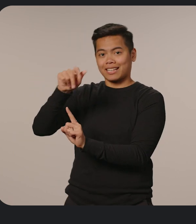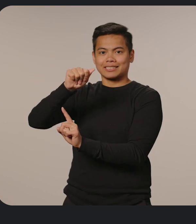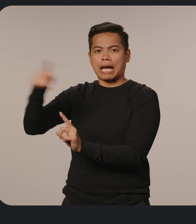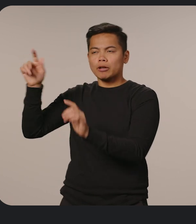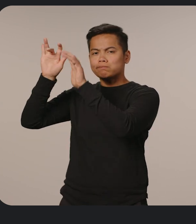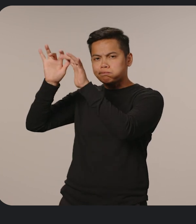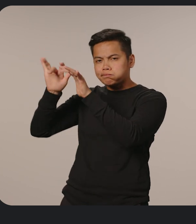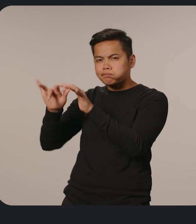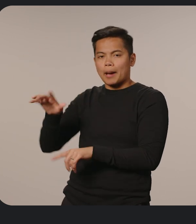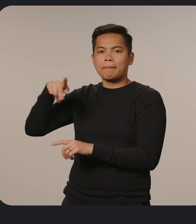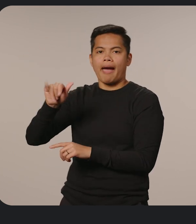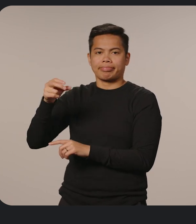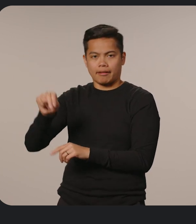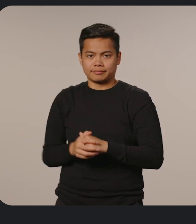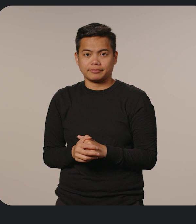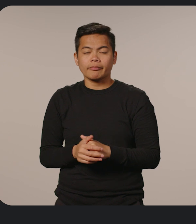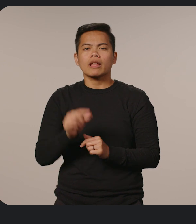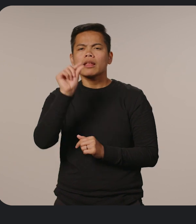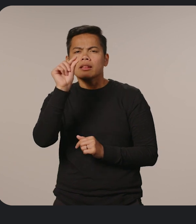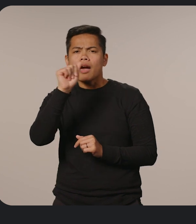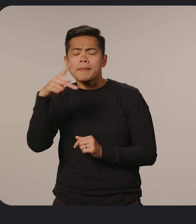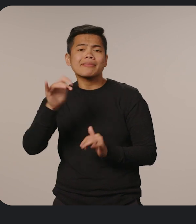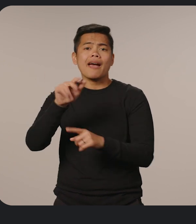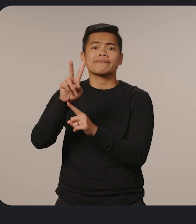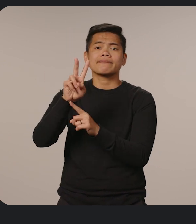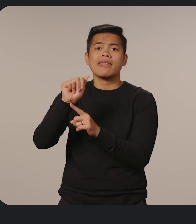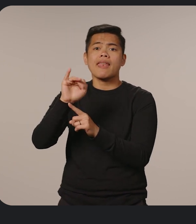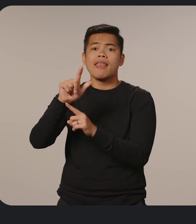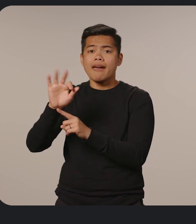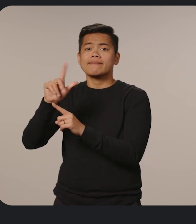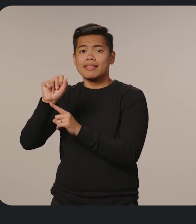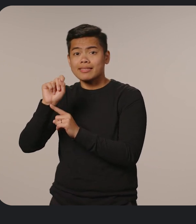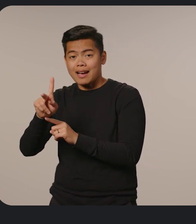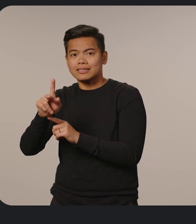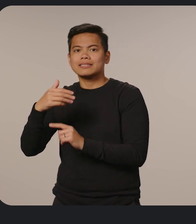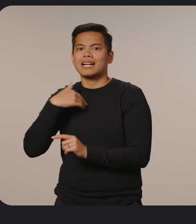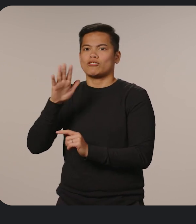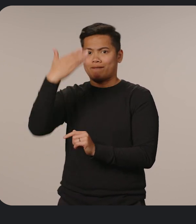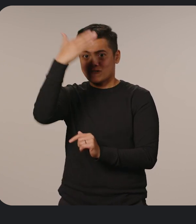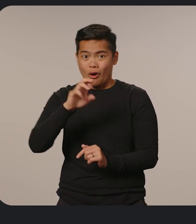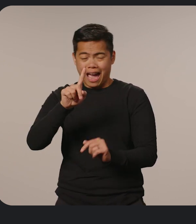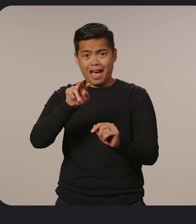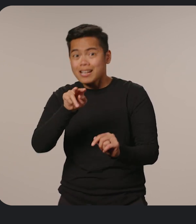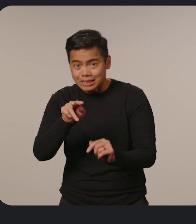it's a simple little app vanillafask with a static front end we have an API